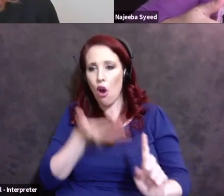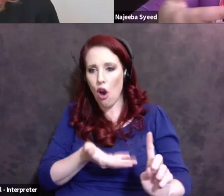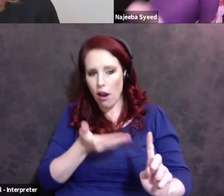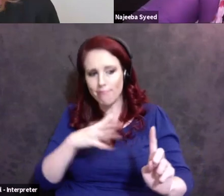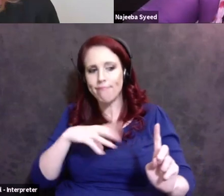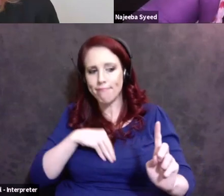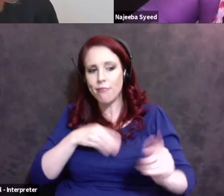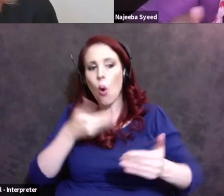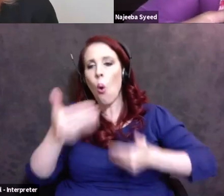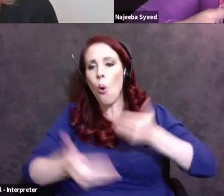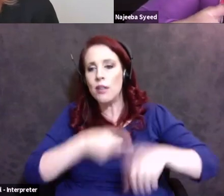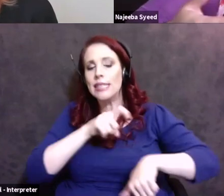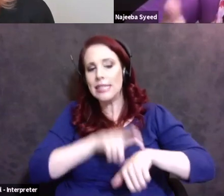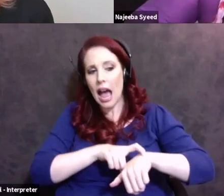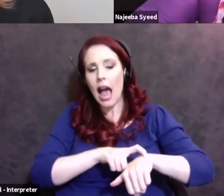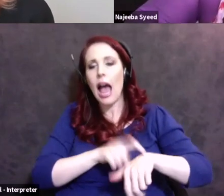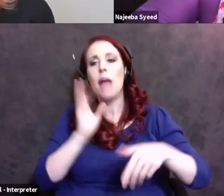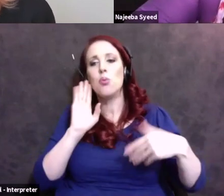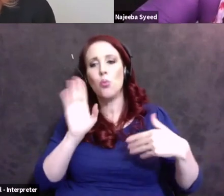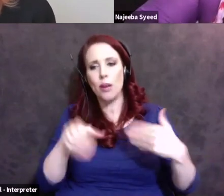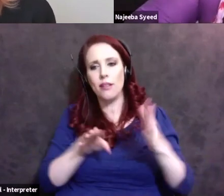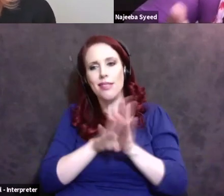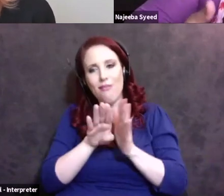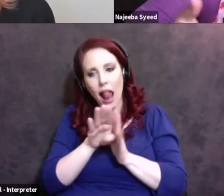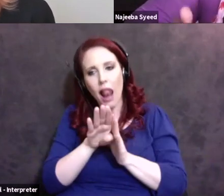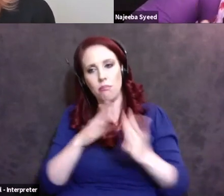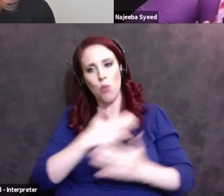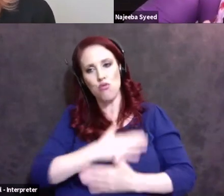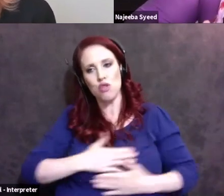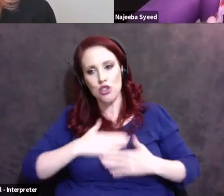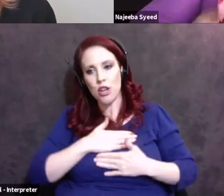build the capacity, hopefully, for appreciation but sometimes the intervention has to really